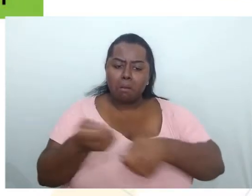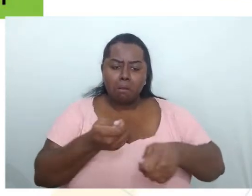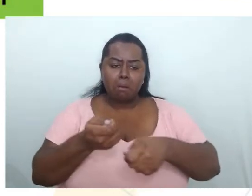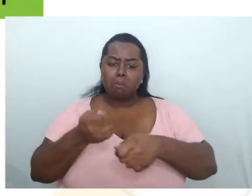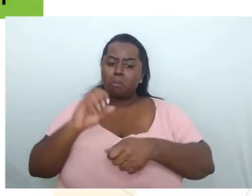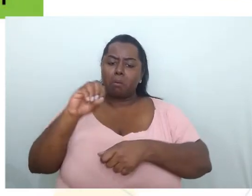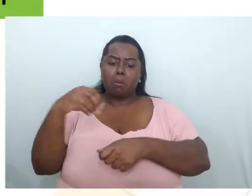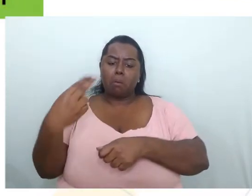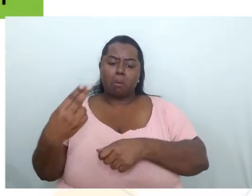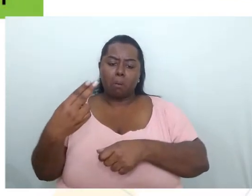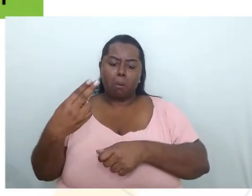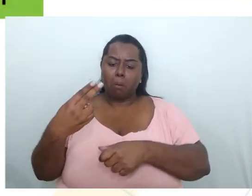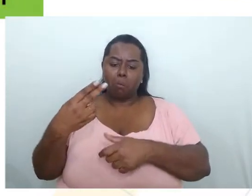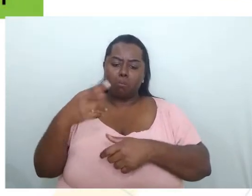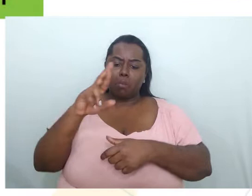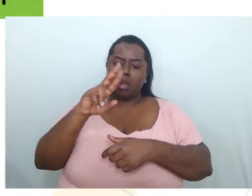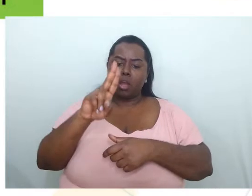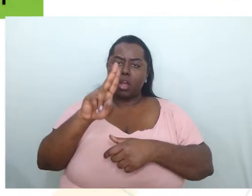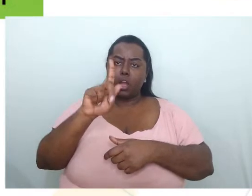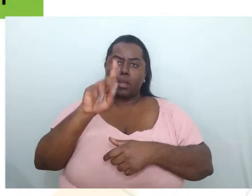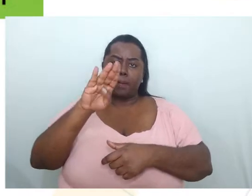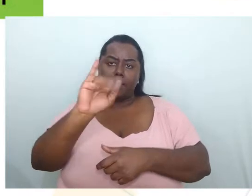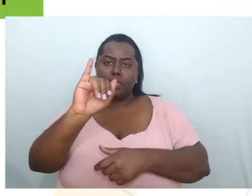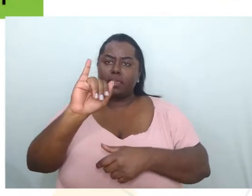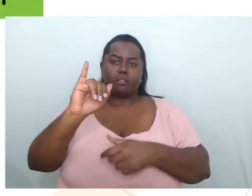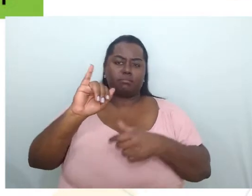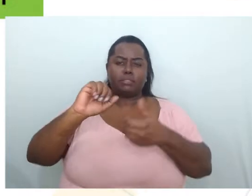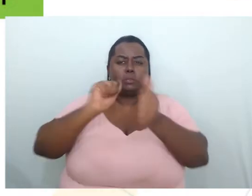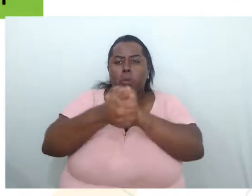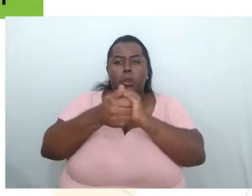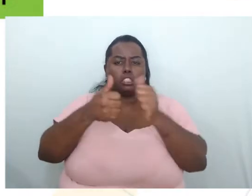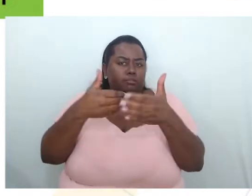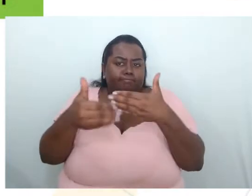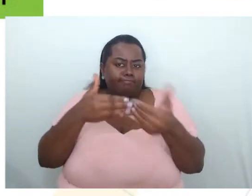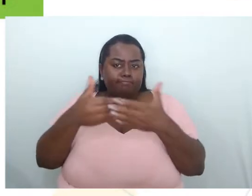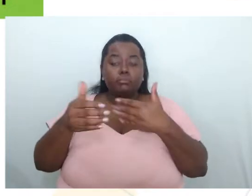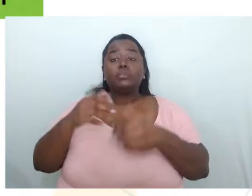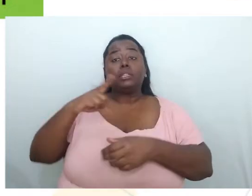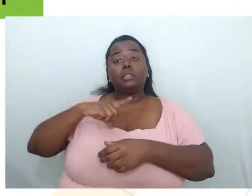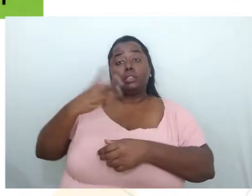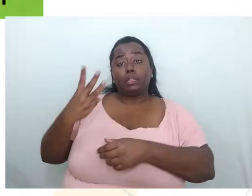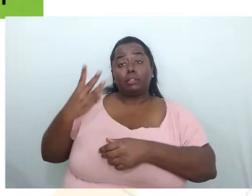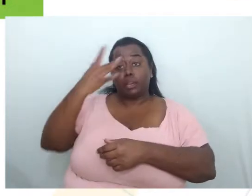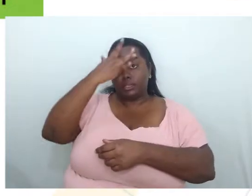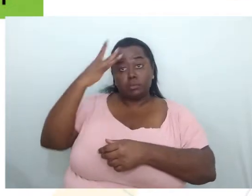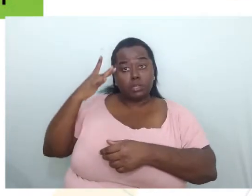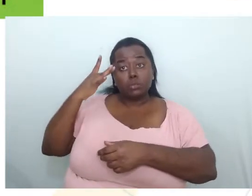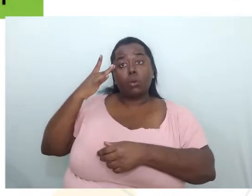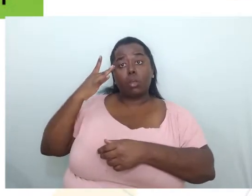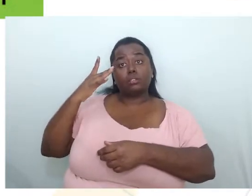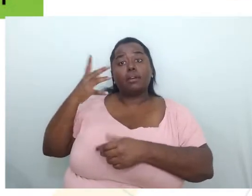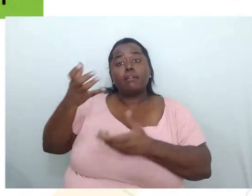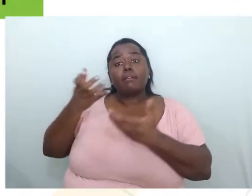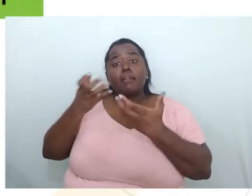let's say, baseball or rugby or soccer or whatever, and you have three people